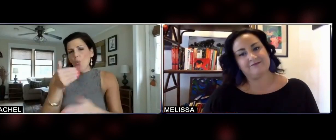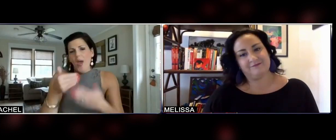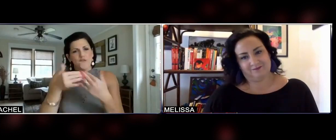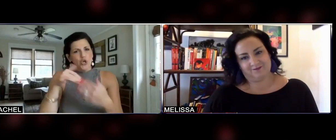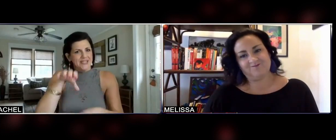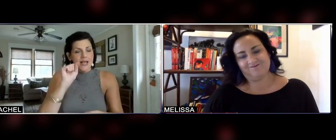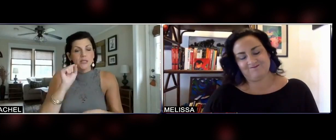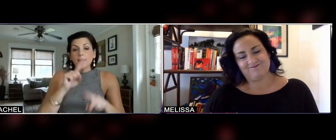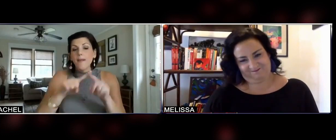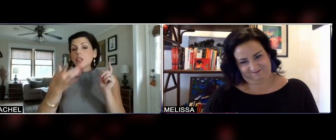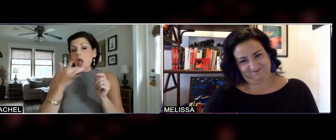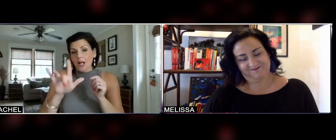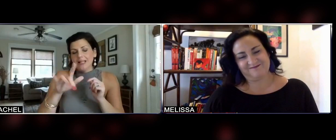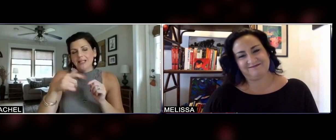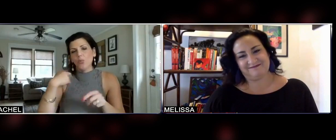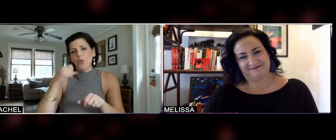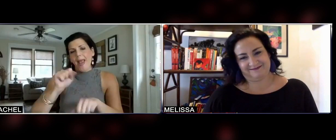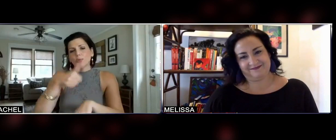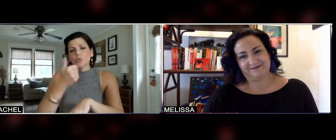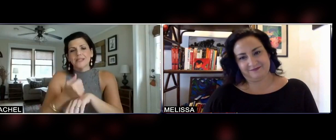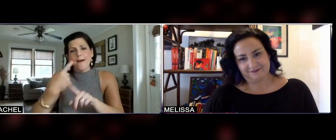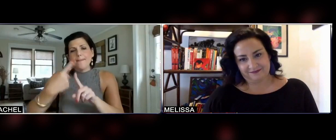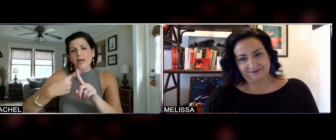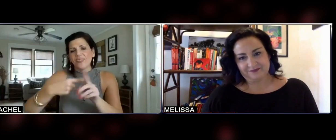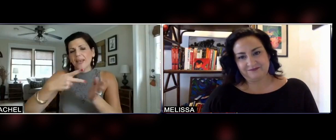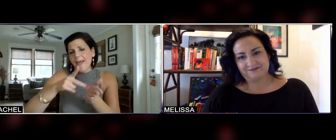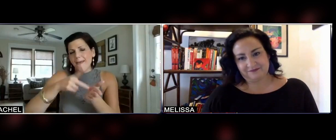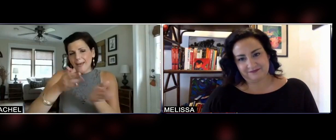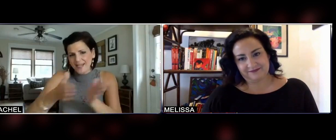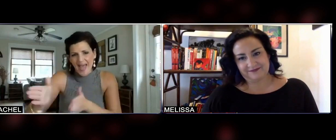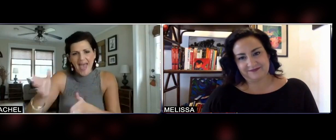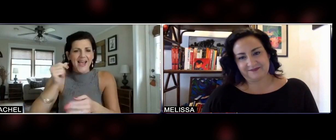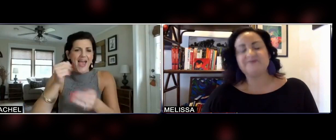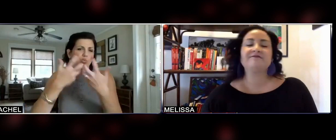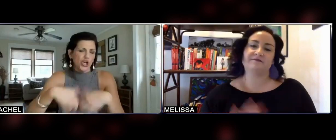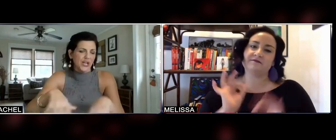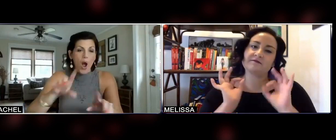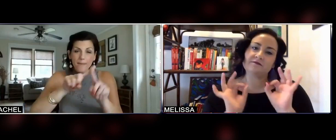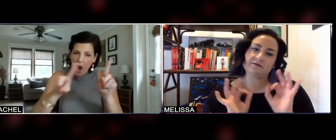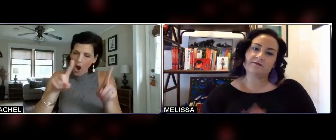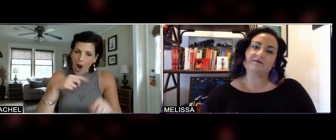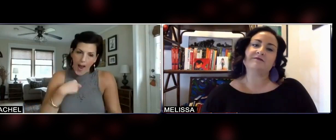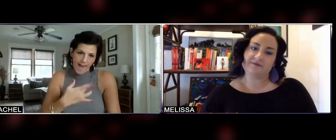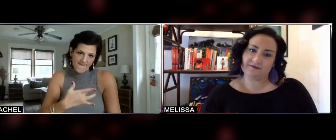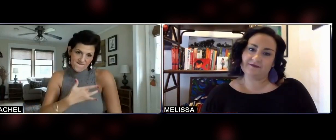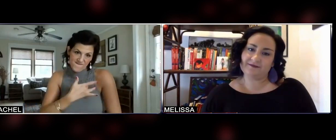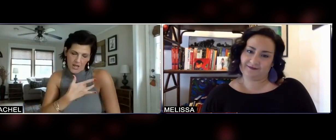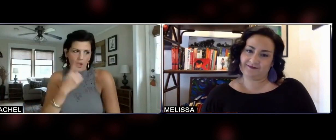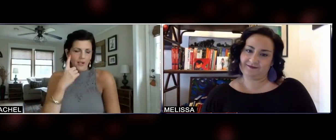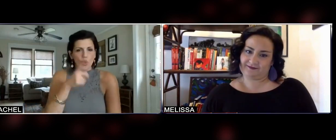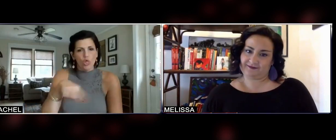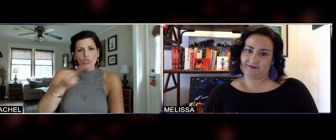I would do whatever it takes, but lu ckily we were able to set up a monthly payment plan. It's all worked out, but I do feel for those